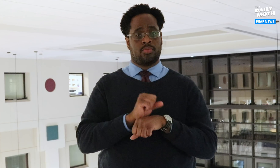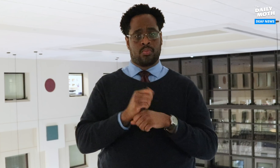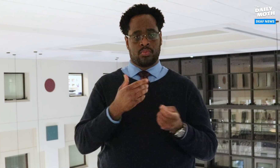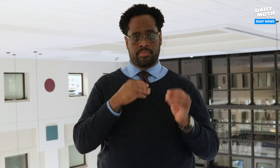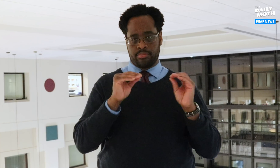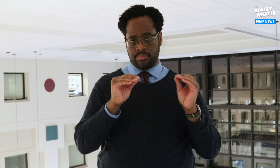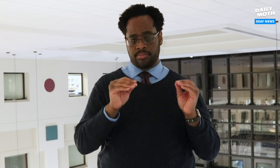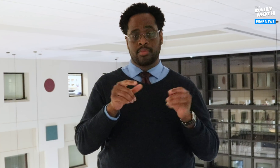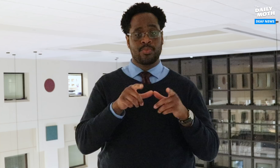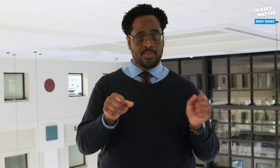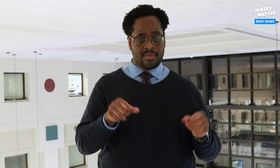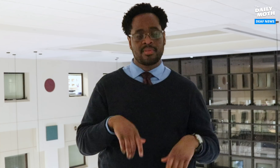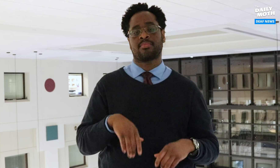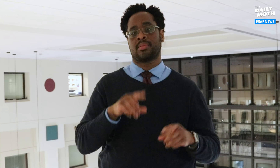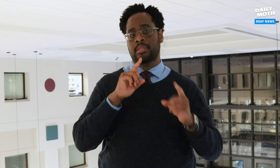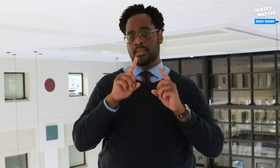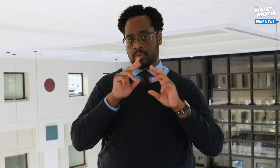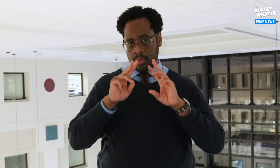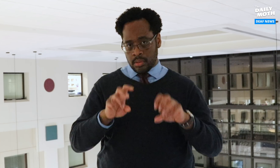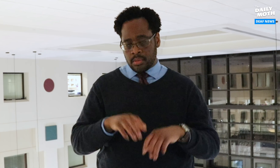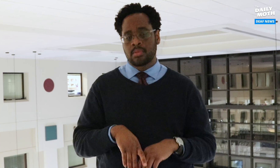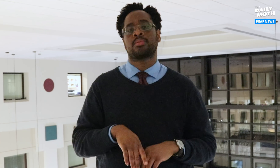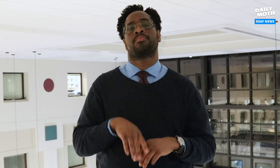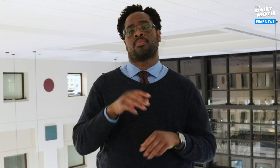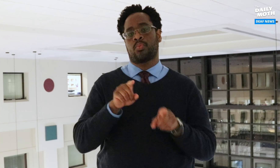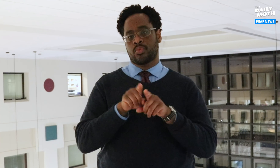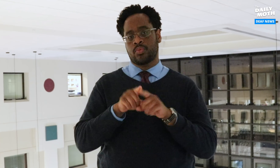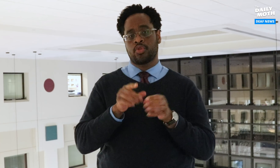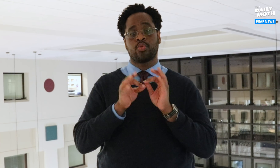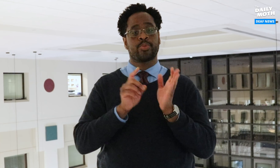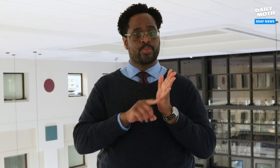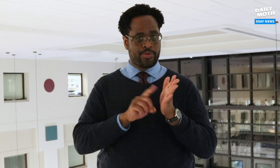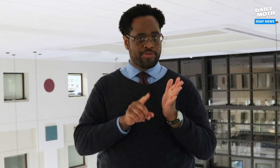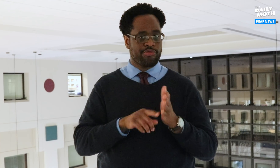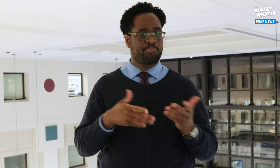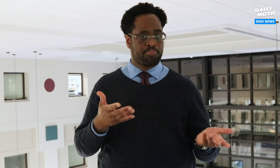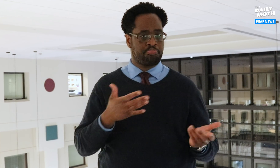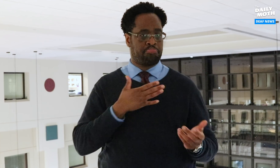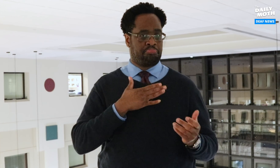I teach linguistics, do interviews and assessments, also interpreting research.